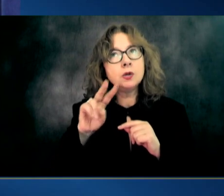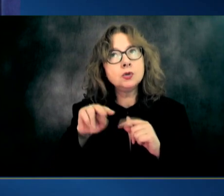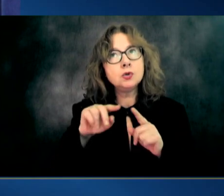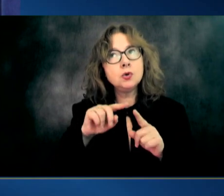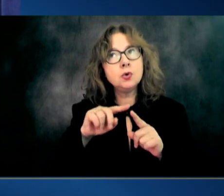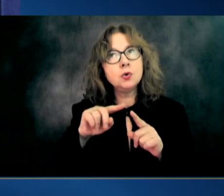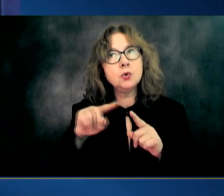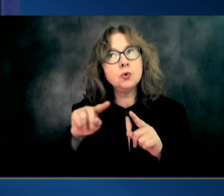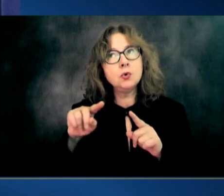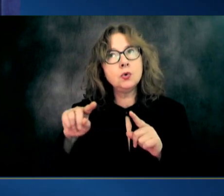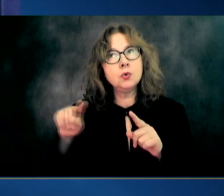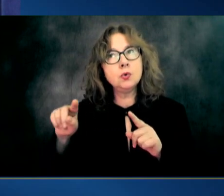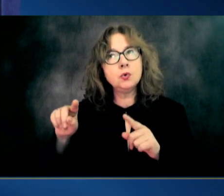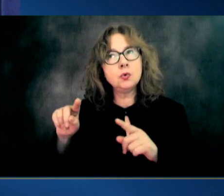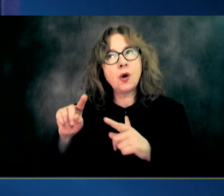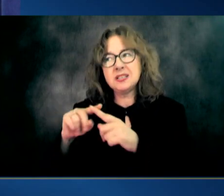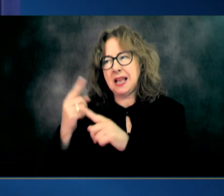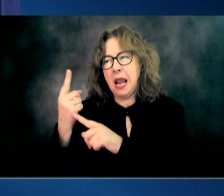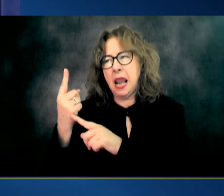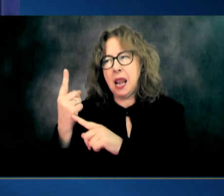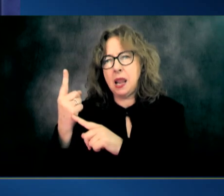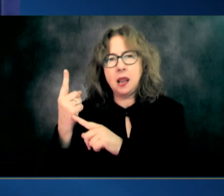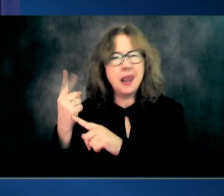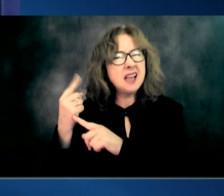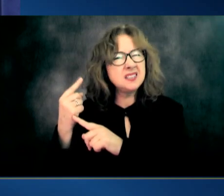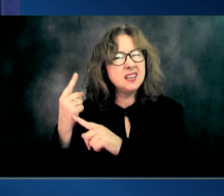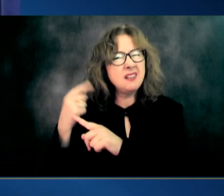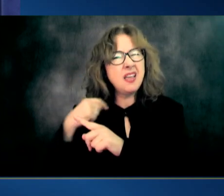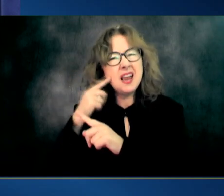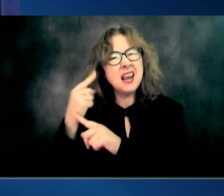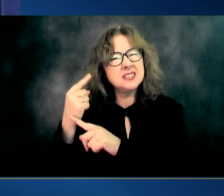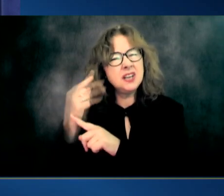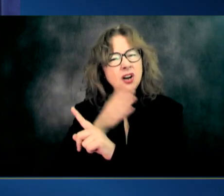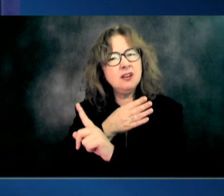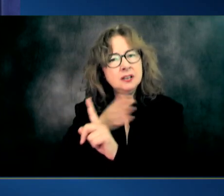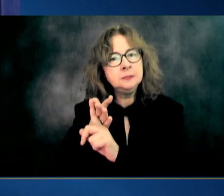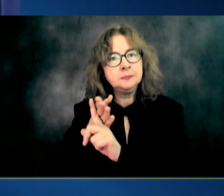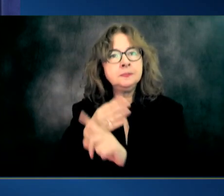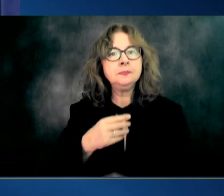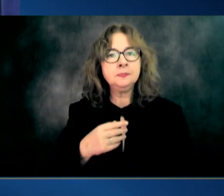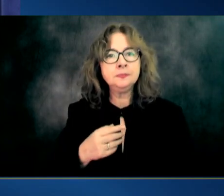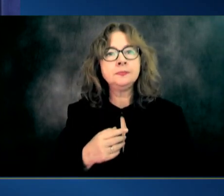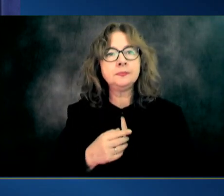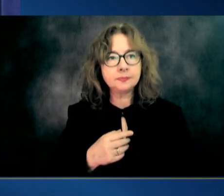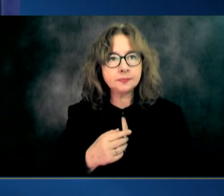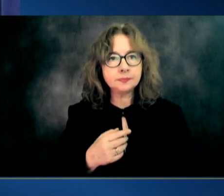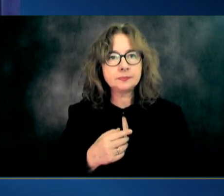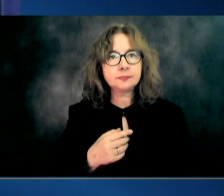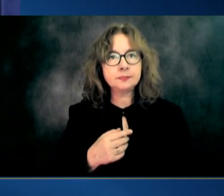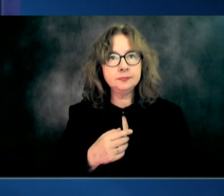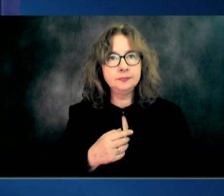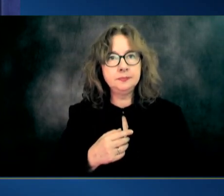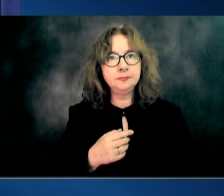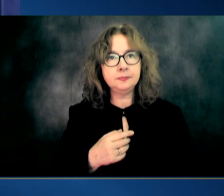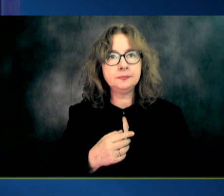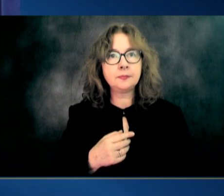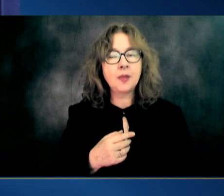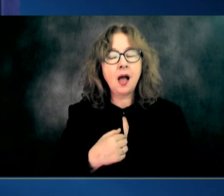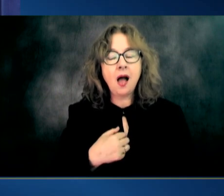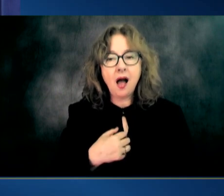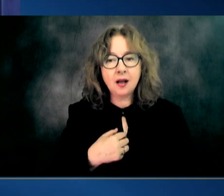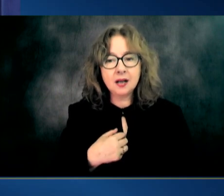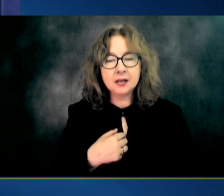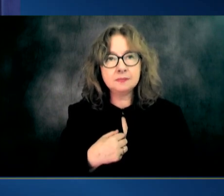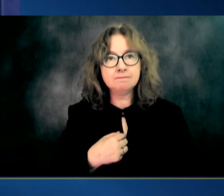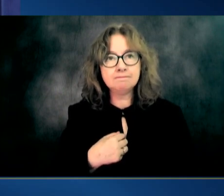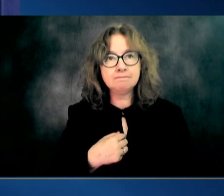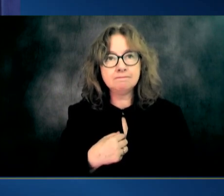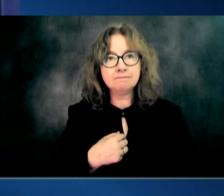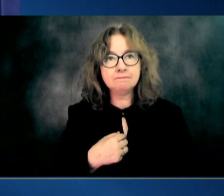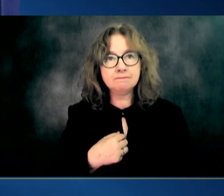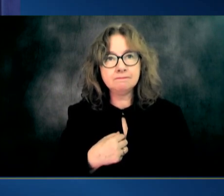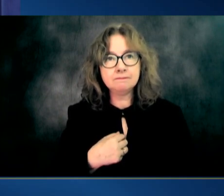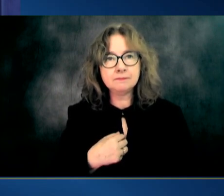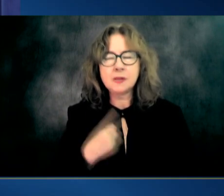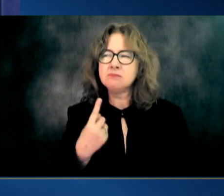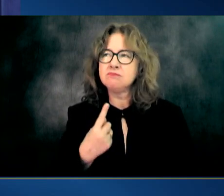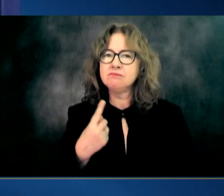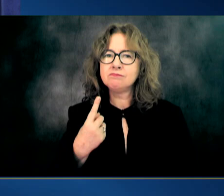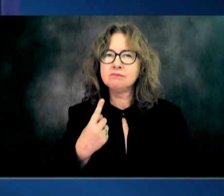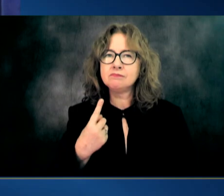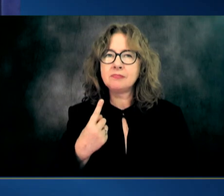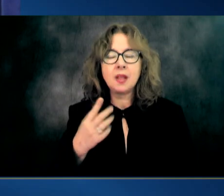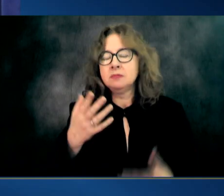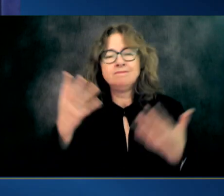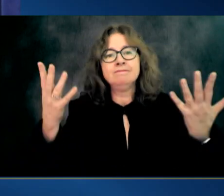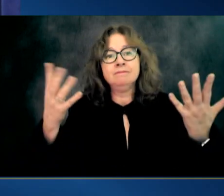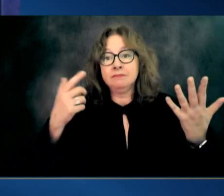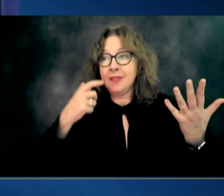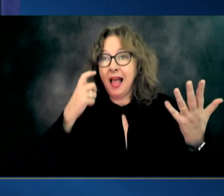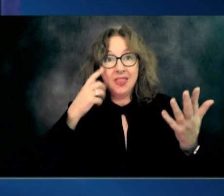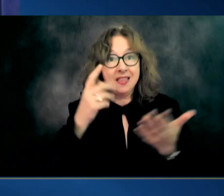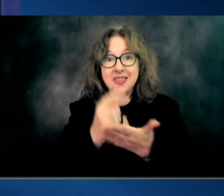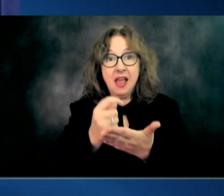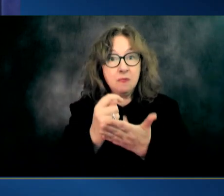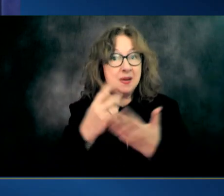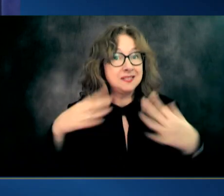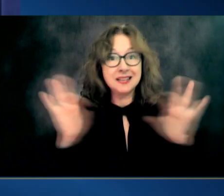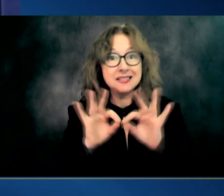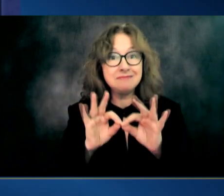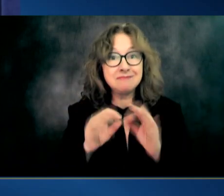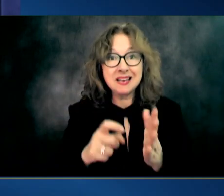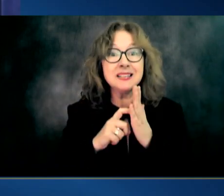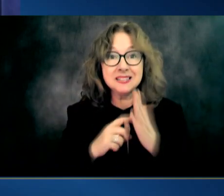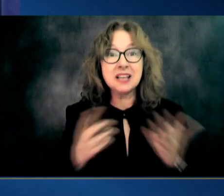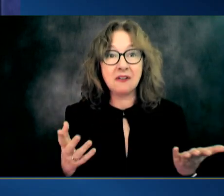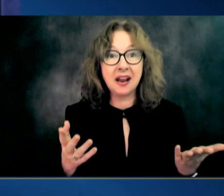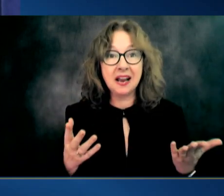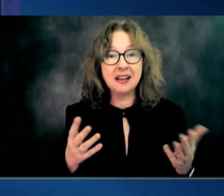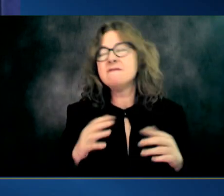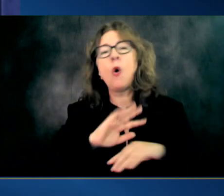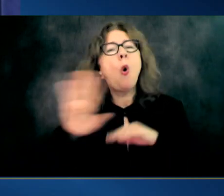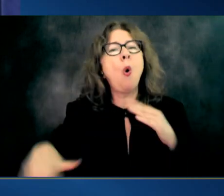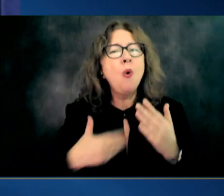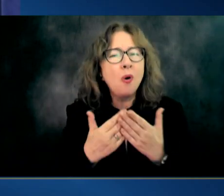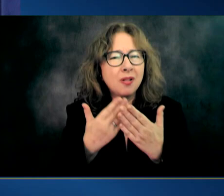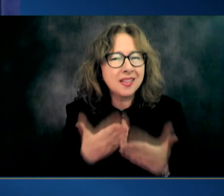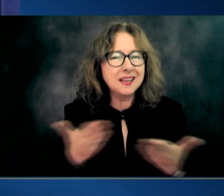up until last year, I think. And I just think therapy is just necessary in all things. So,